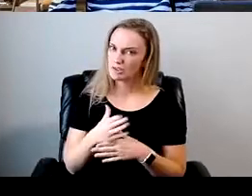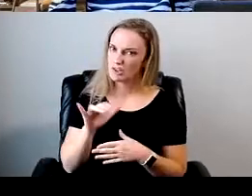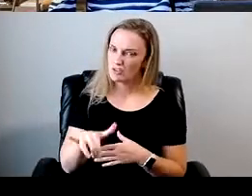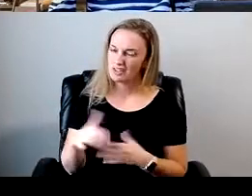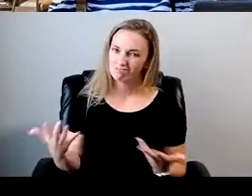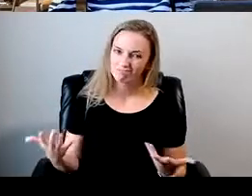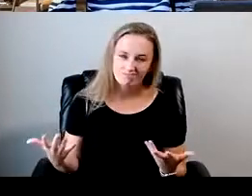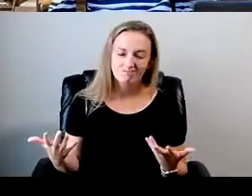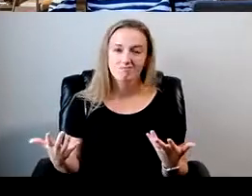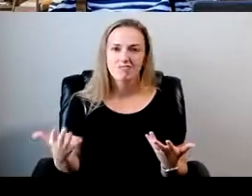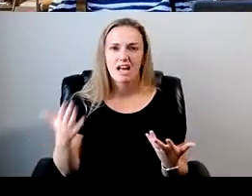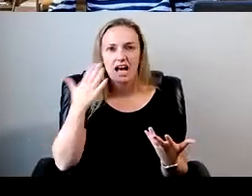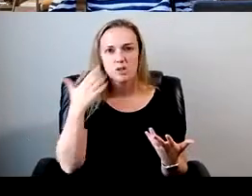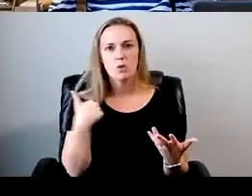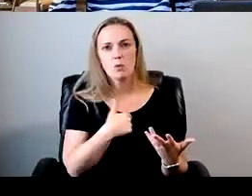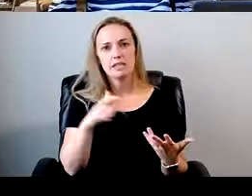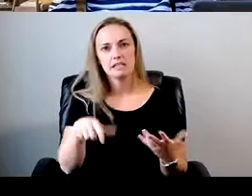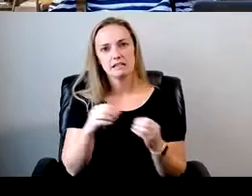And I know we need more resources in this area.